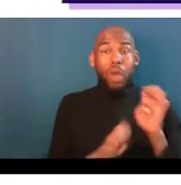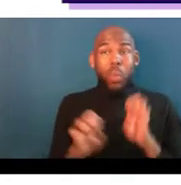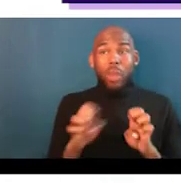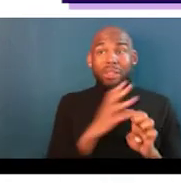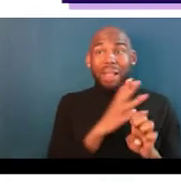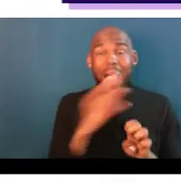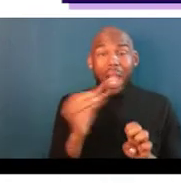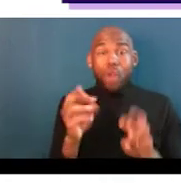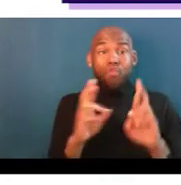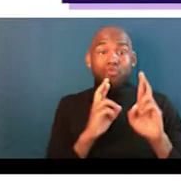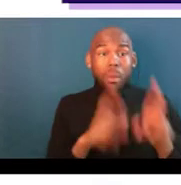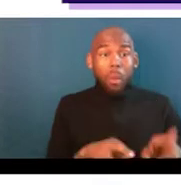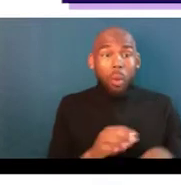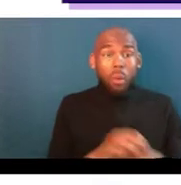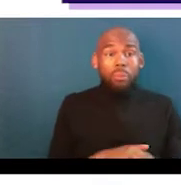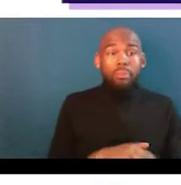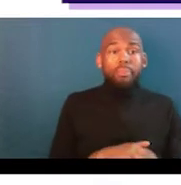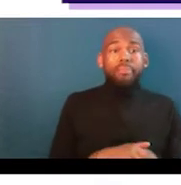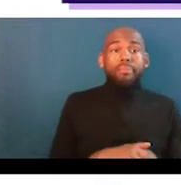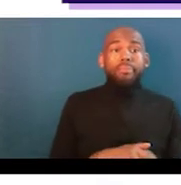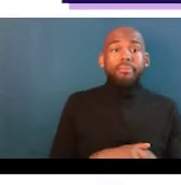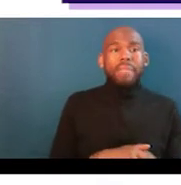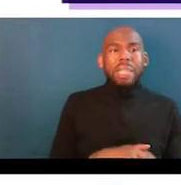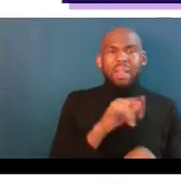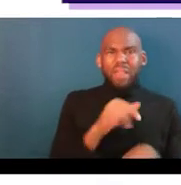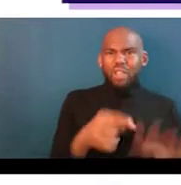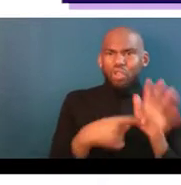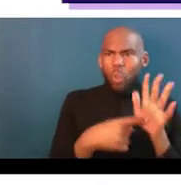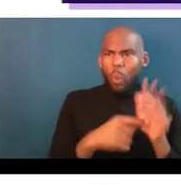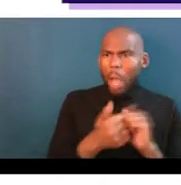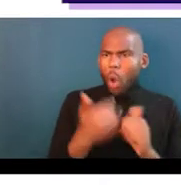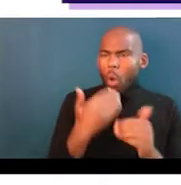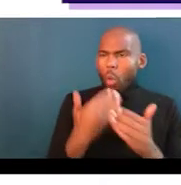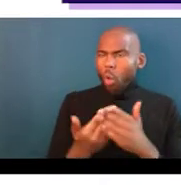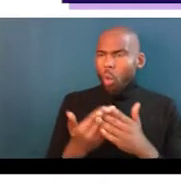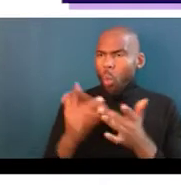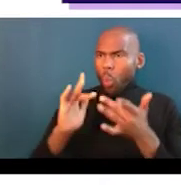Evaluation and reports. Conformance evaluation determines how well web pages or applications